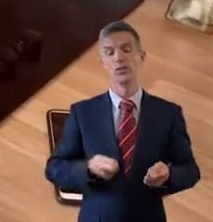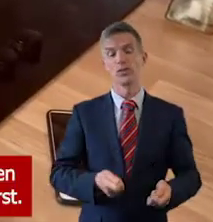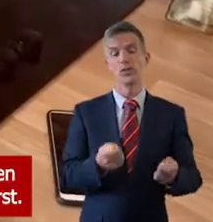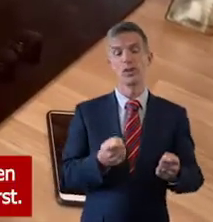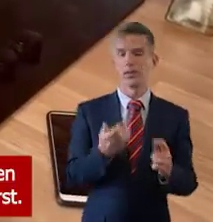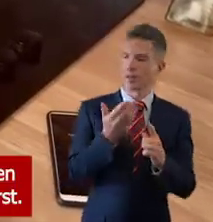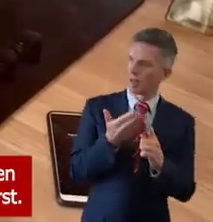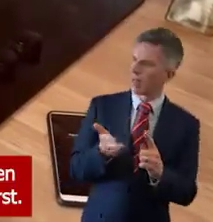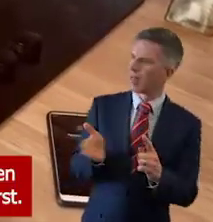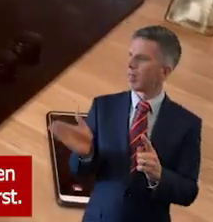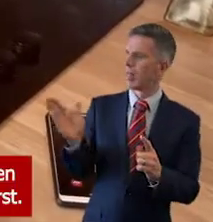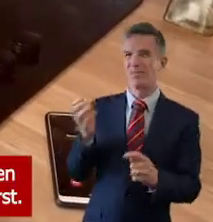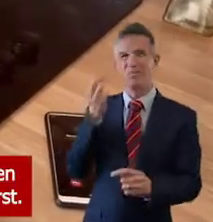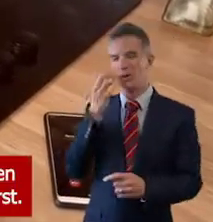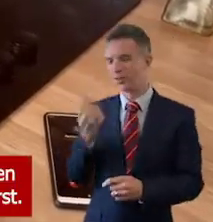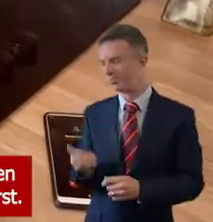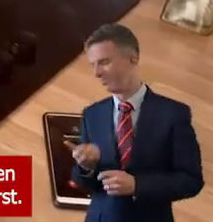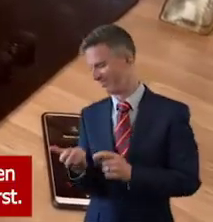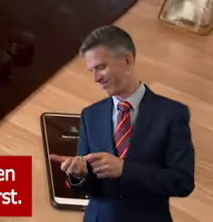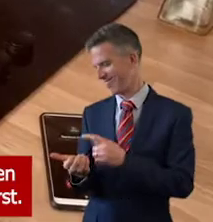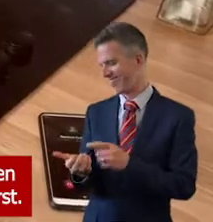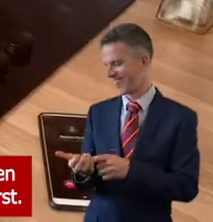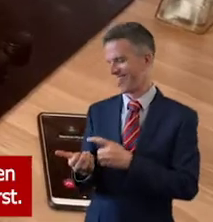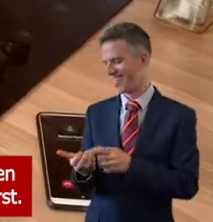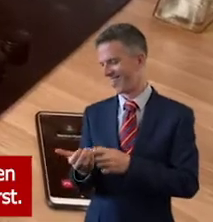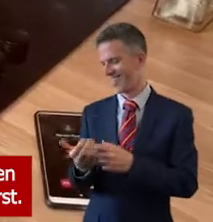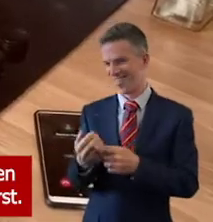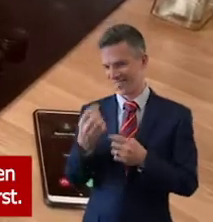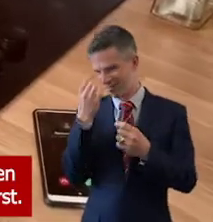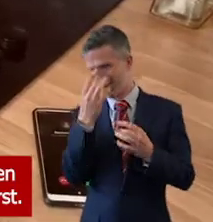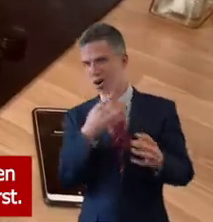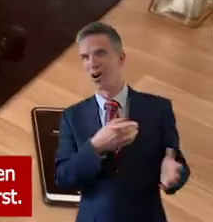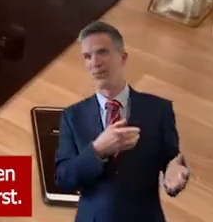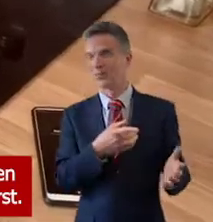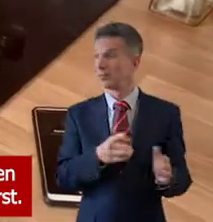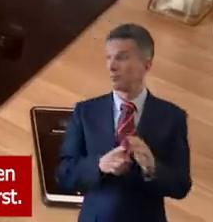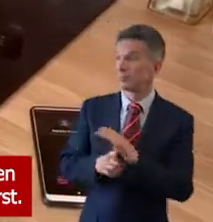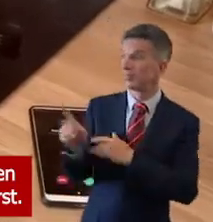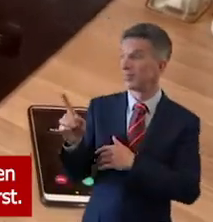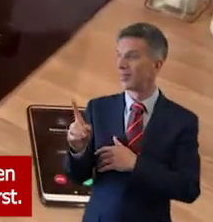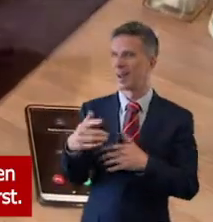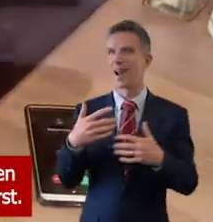If you need to leave the kitchen when cooking, always turn the cooker off first.